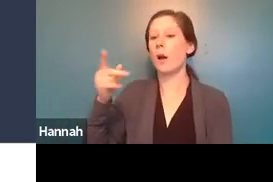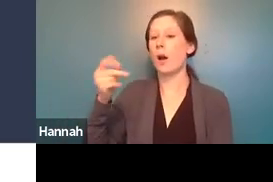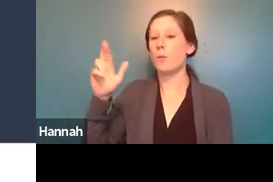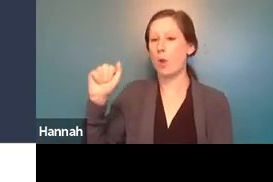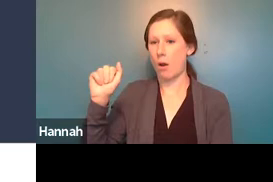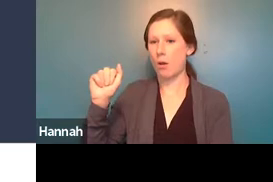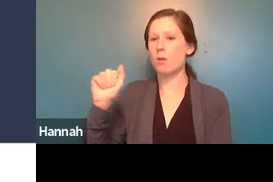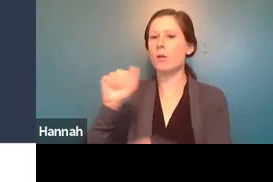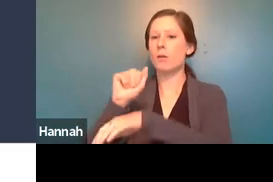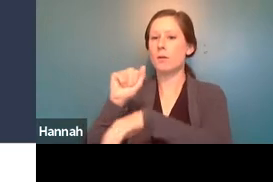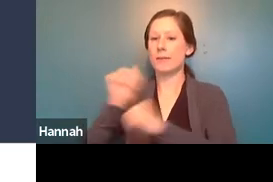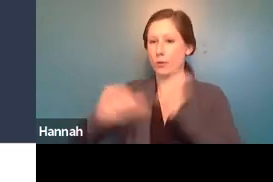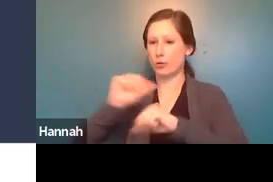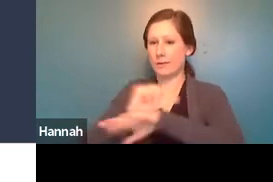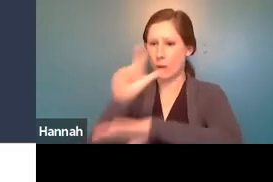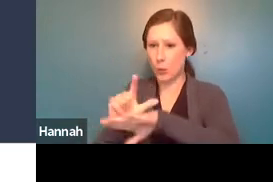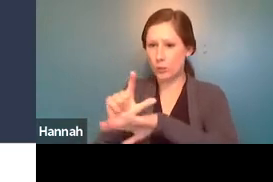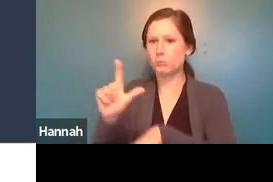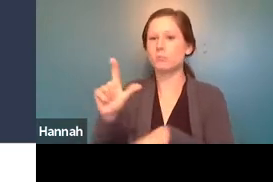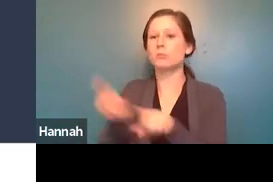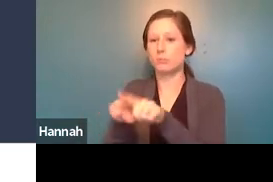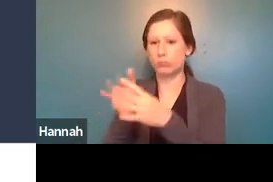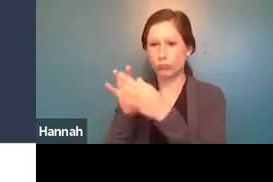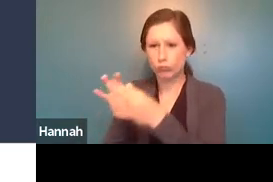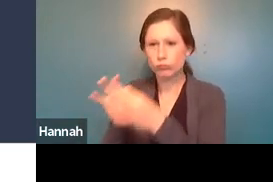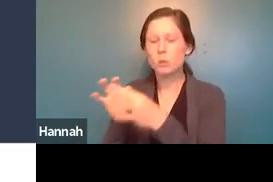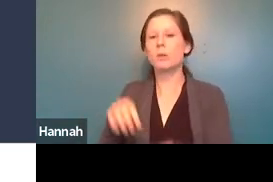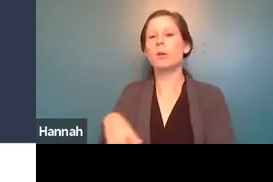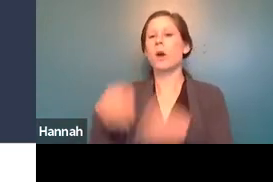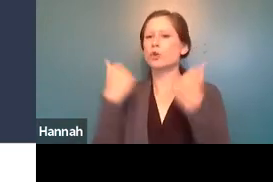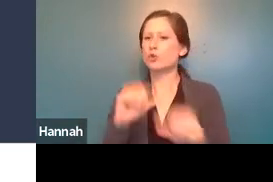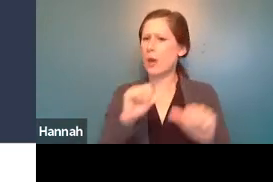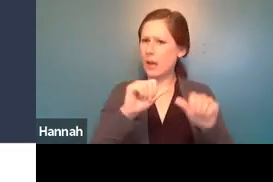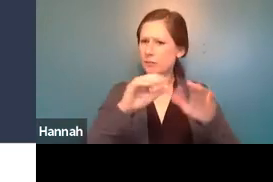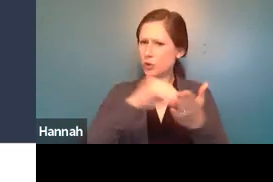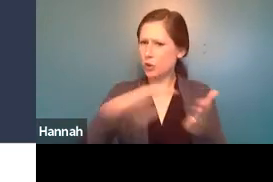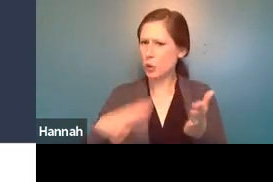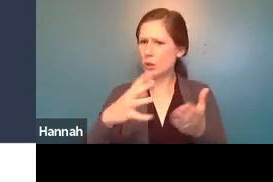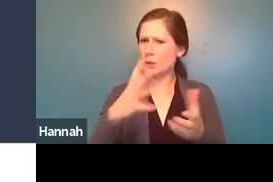to find ways to engage students in their homes. One of the things that we're also finding is that